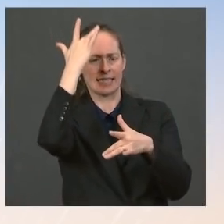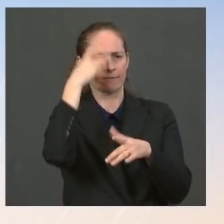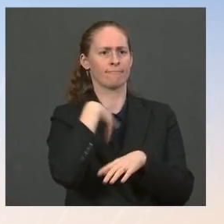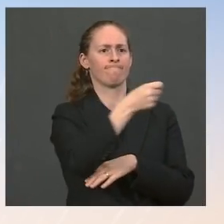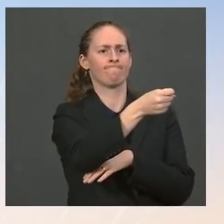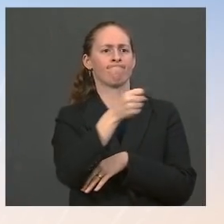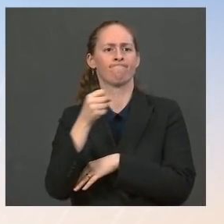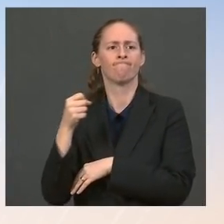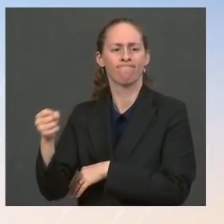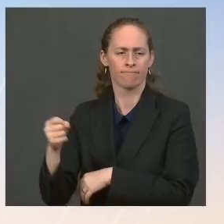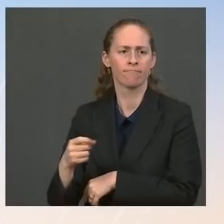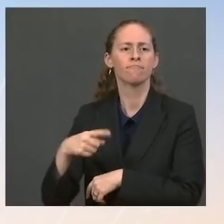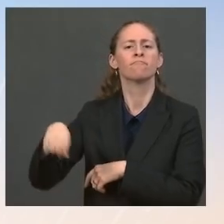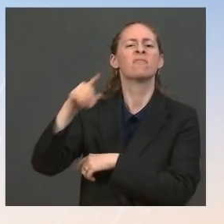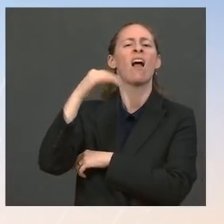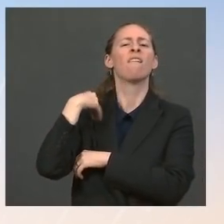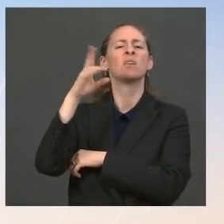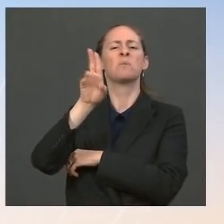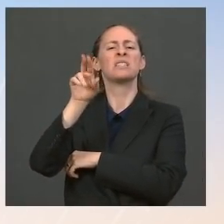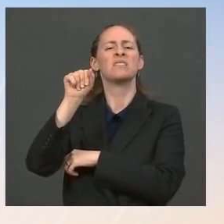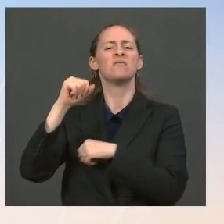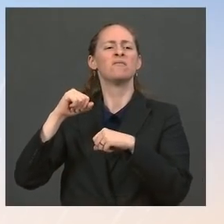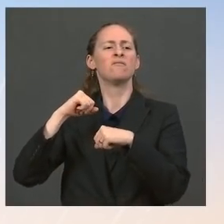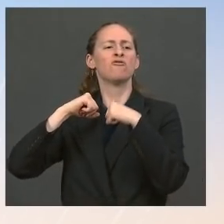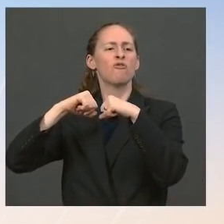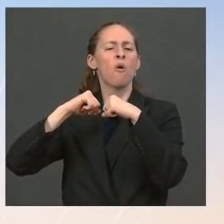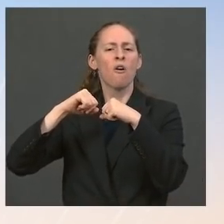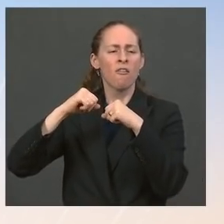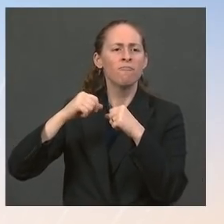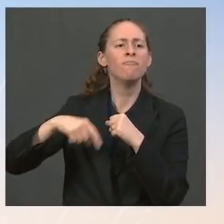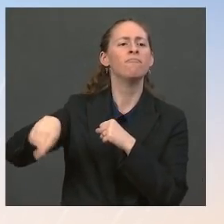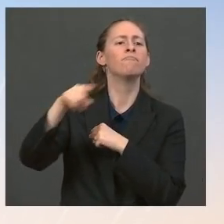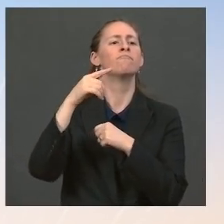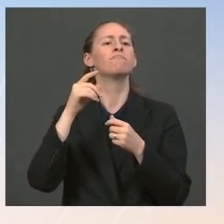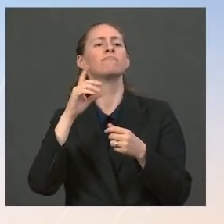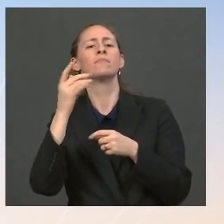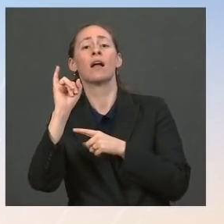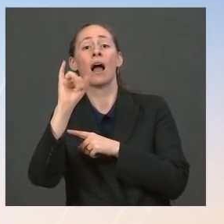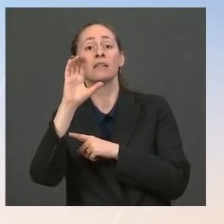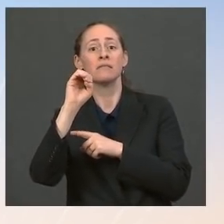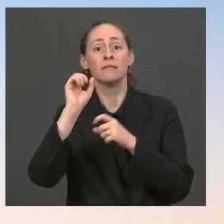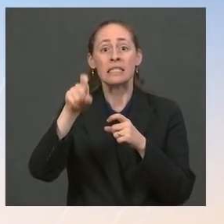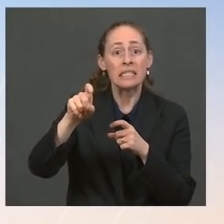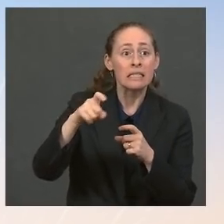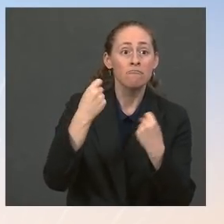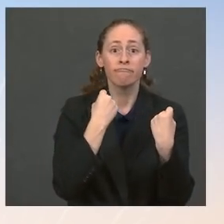and the Department of Justice provided transportation support to transfer migrants out of Del Rio